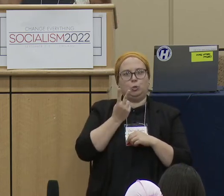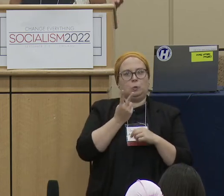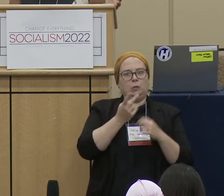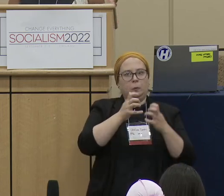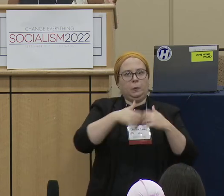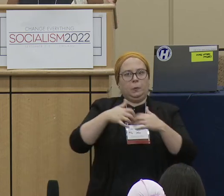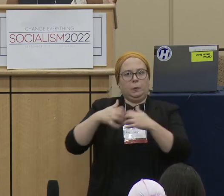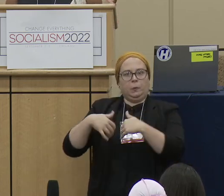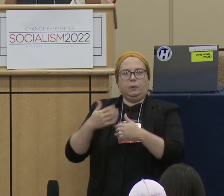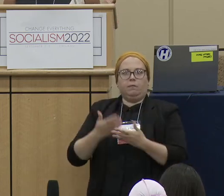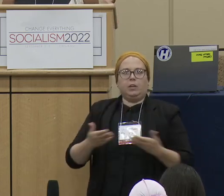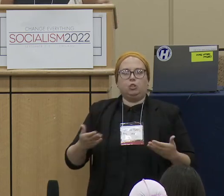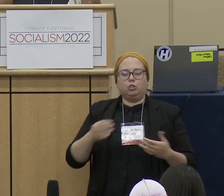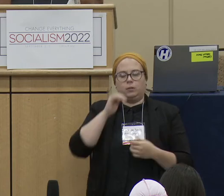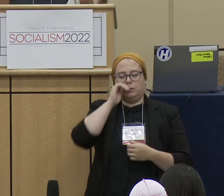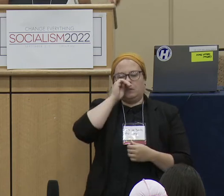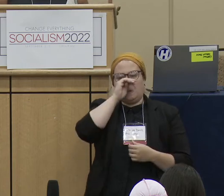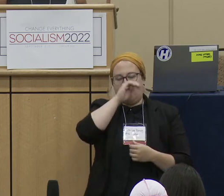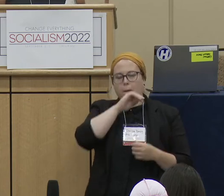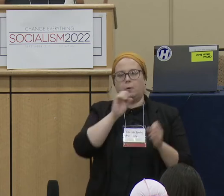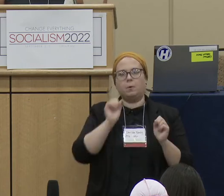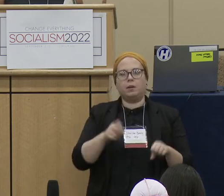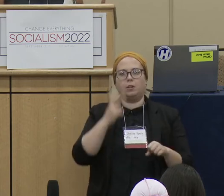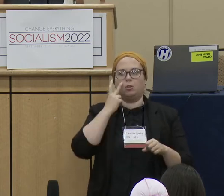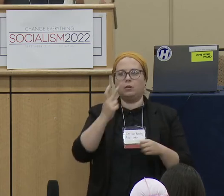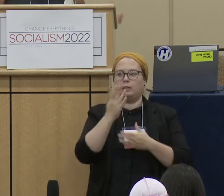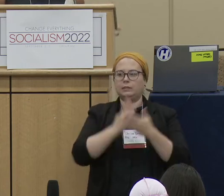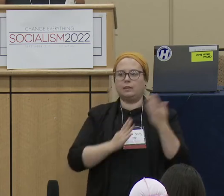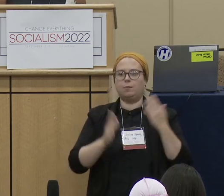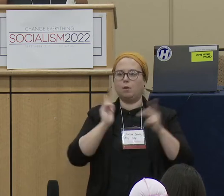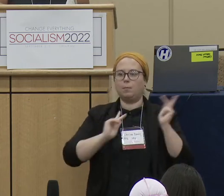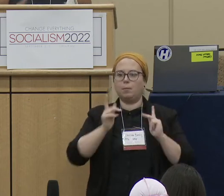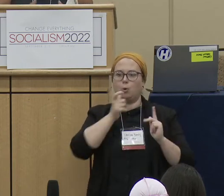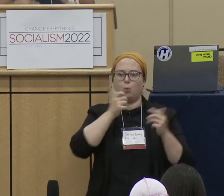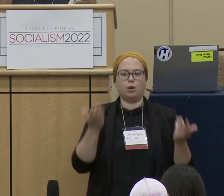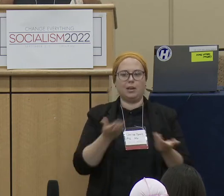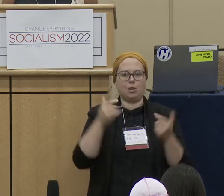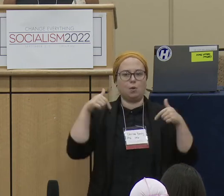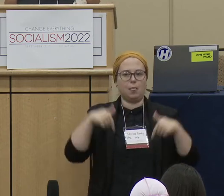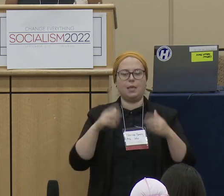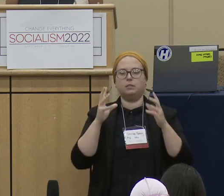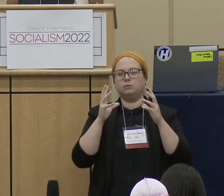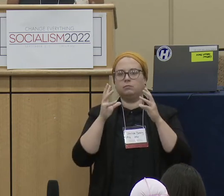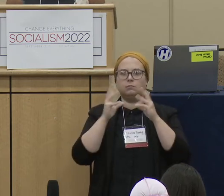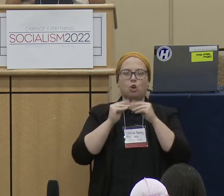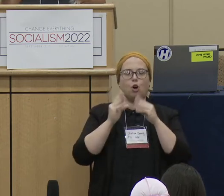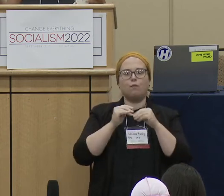It's a material reality that has to be confirmed 't have an infinite growth strategy on a finite planet. Capitalists are coming up against the wall of that planet. It's not